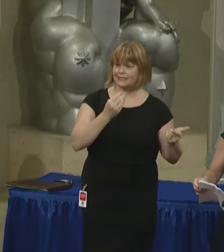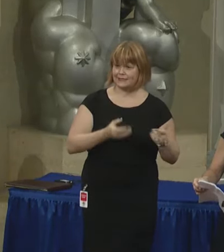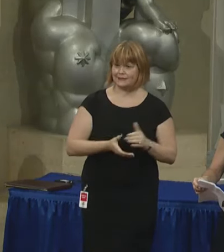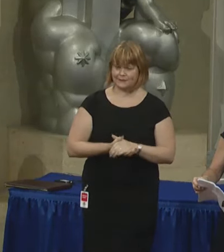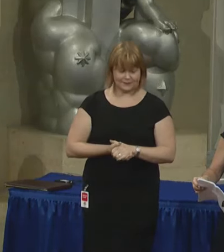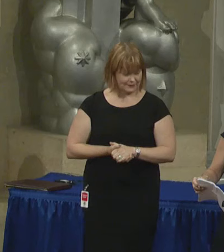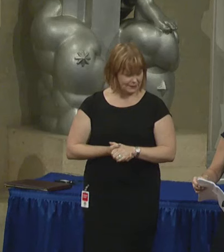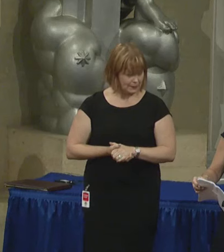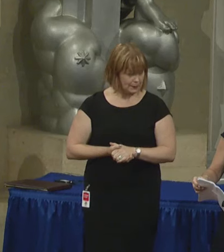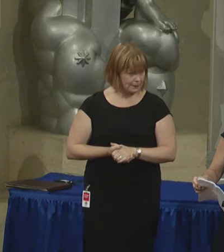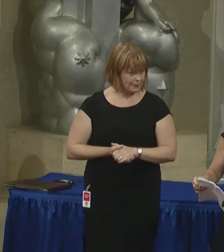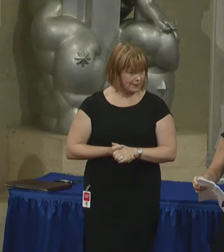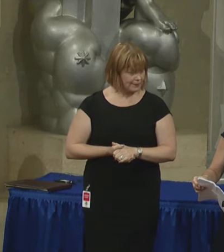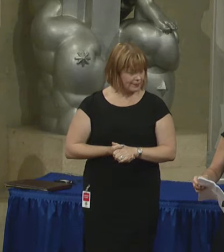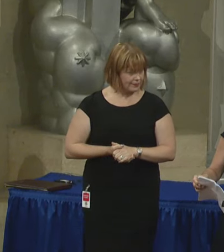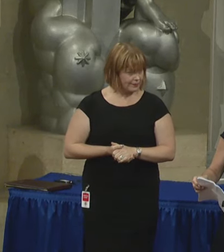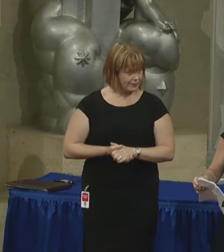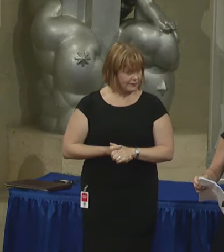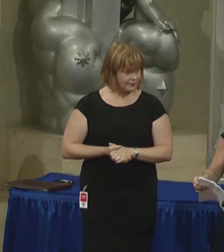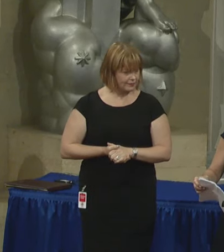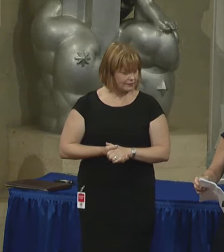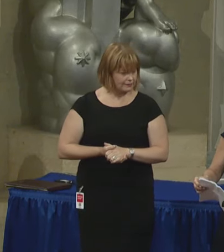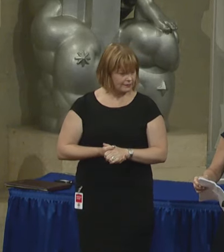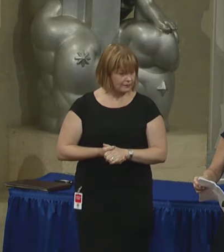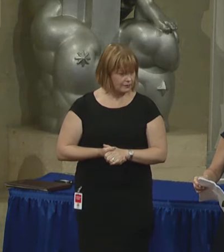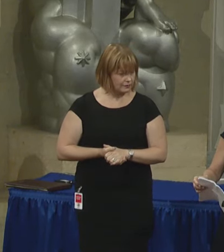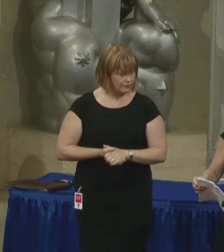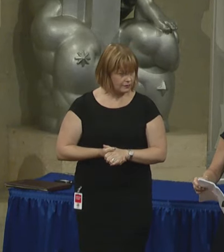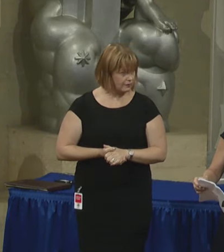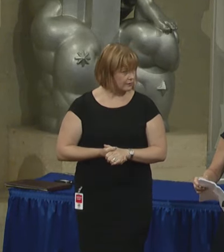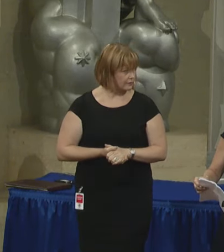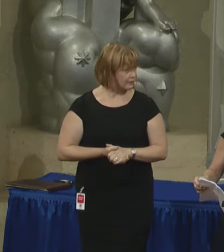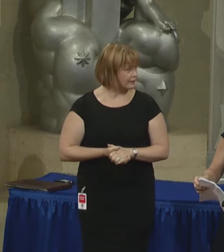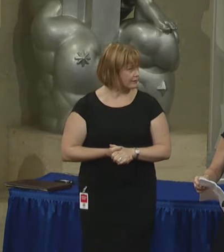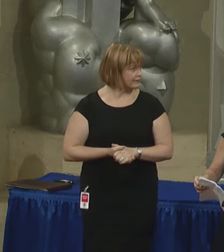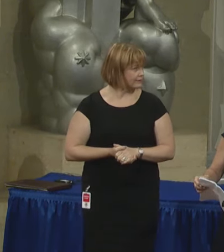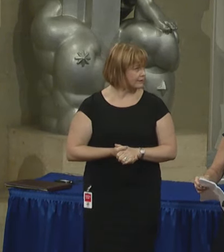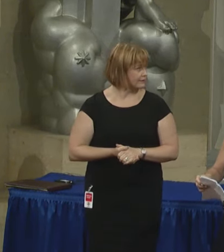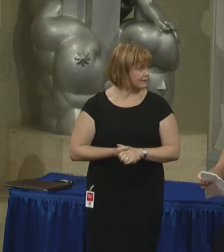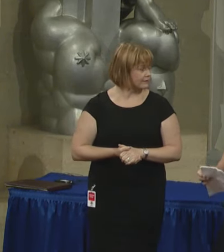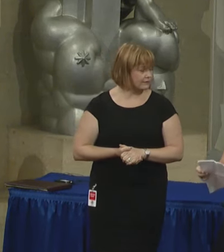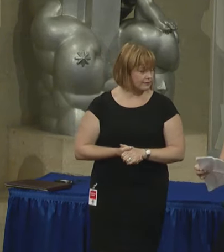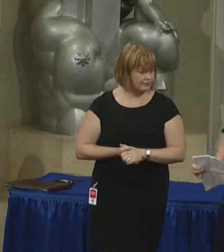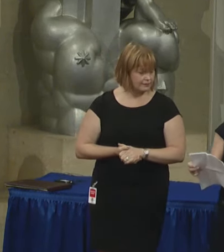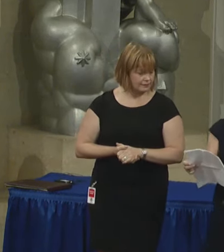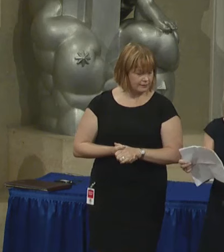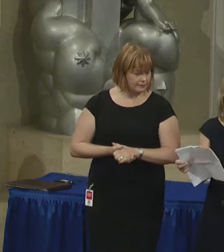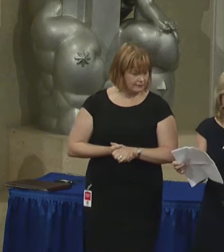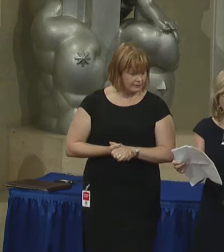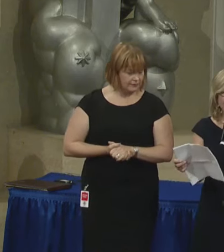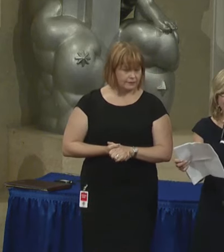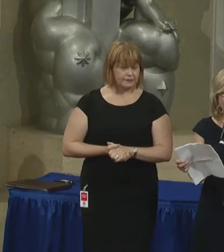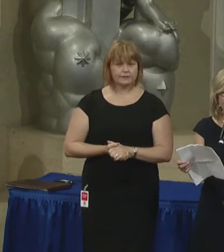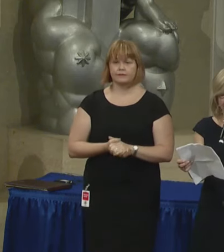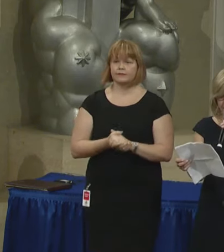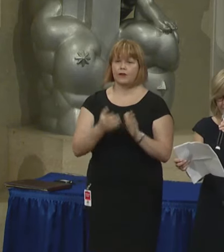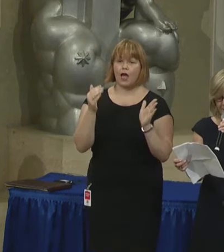BY YOU AND I, WE, THE PEOPLE. AGAIN AND AGAIN,